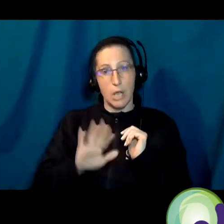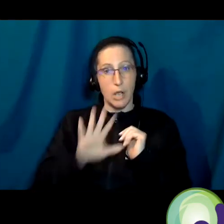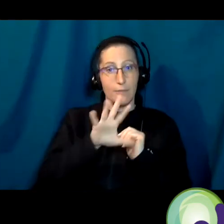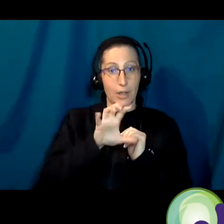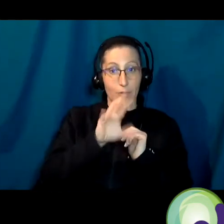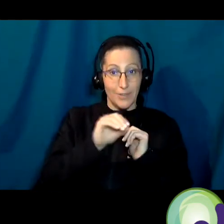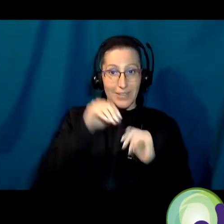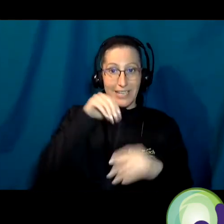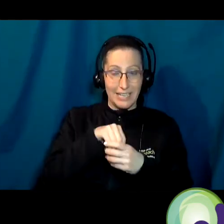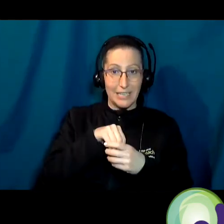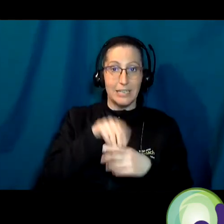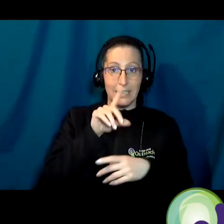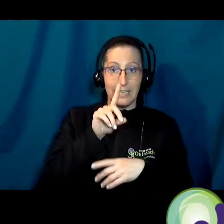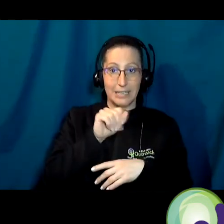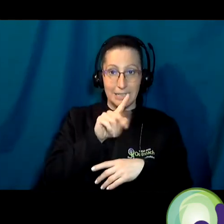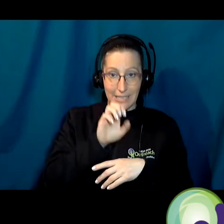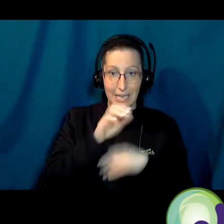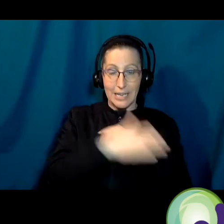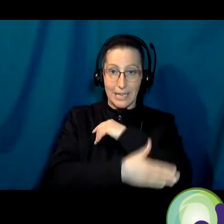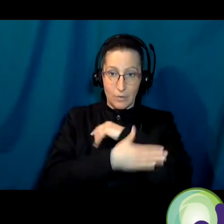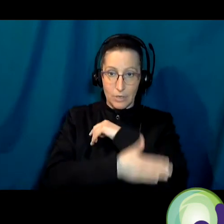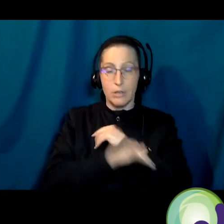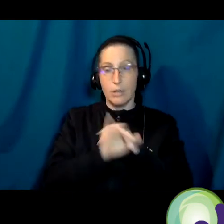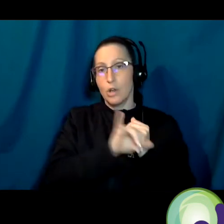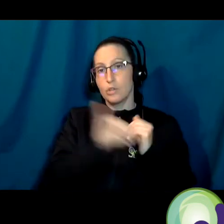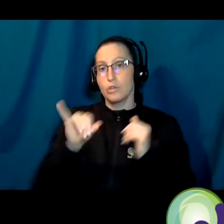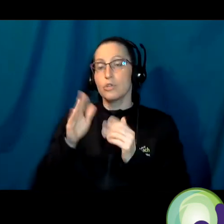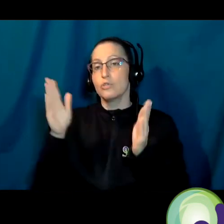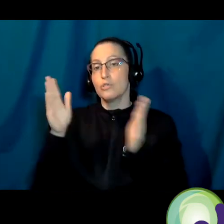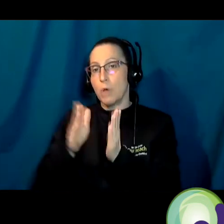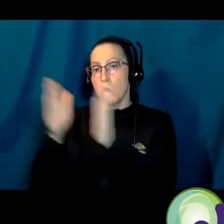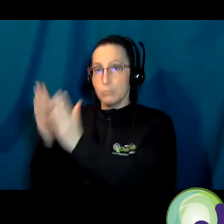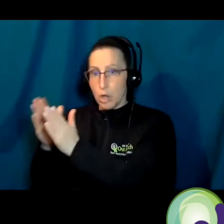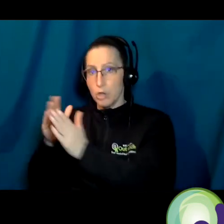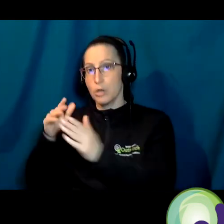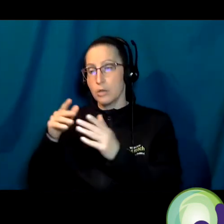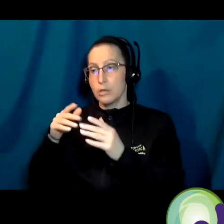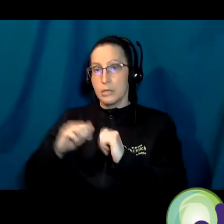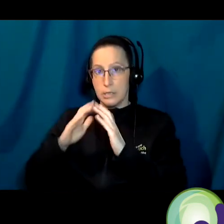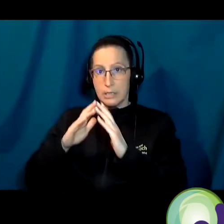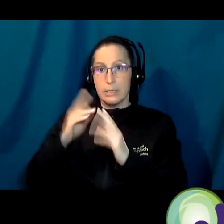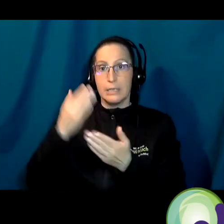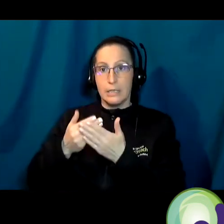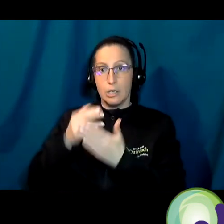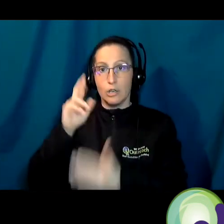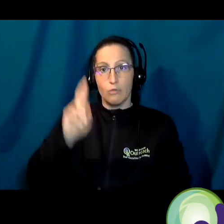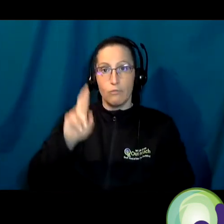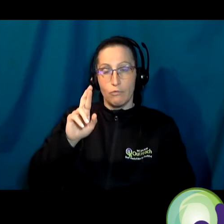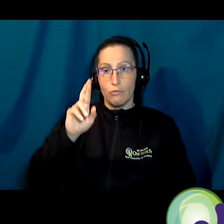Wisconsin, we also have two smaller plants. One is located near Raleigh-Durham, in North Carolina.